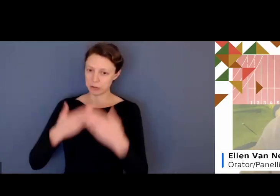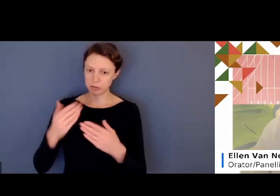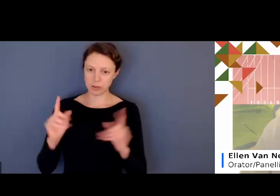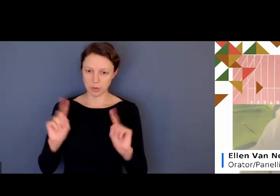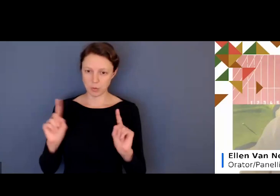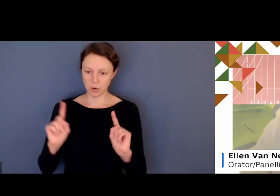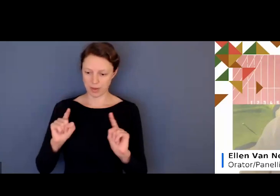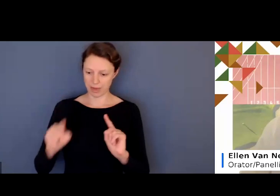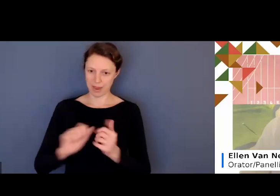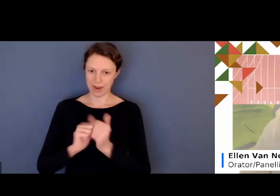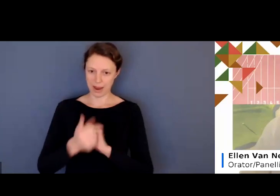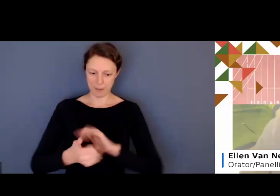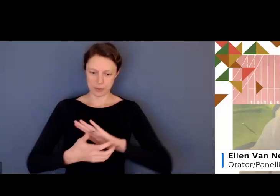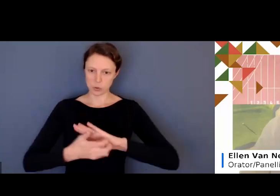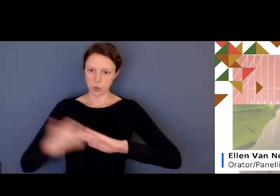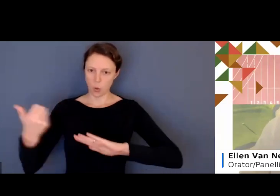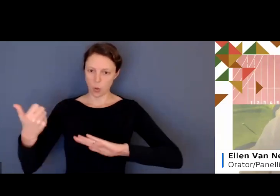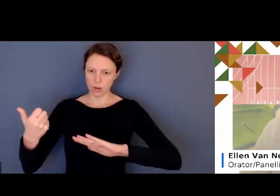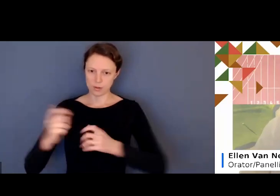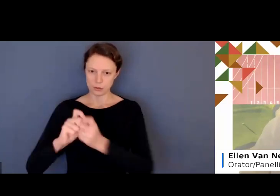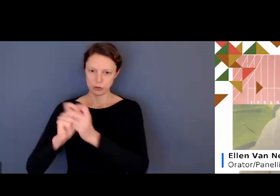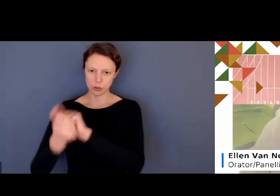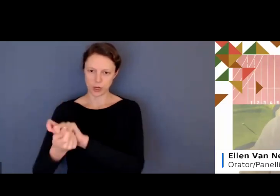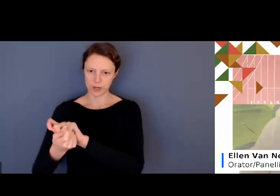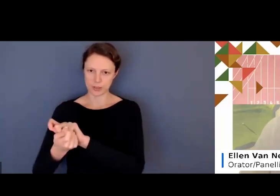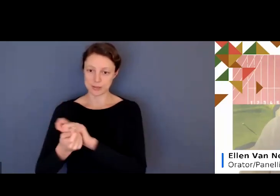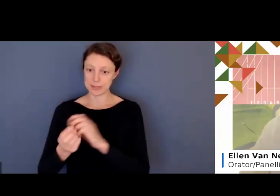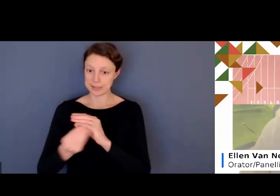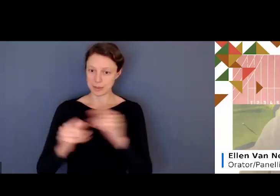and some of us have been denied our traditional sporting heritage